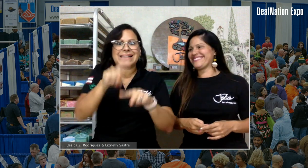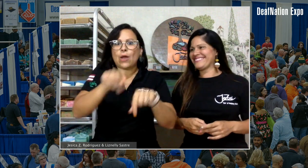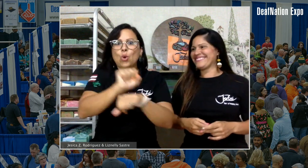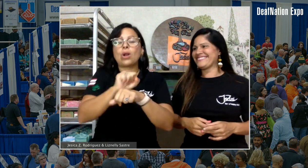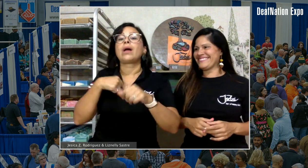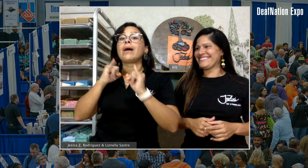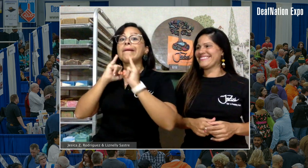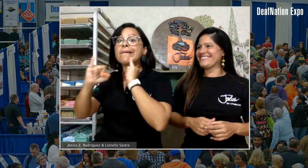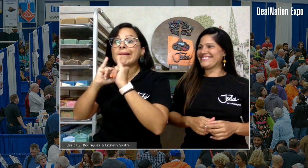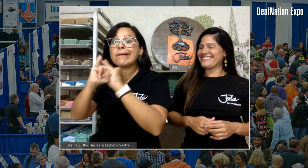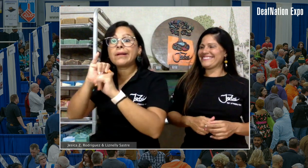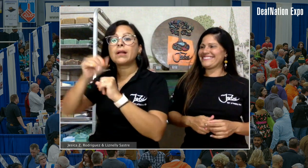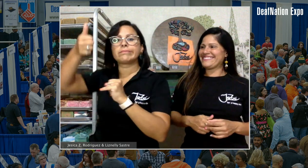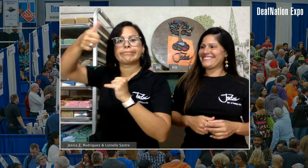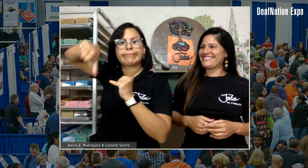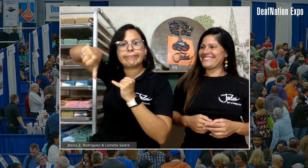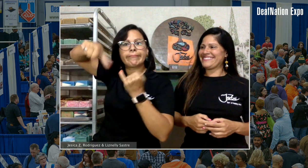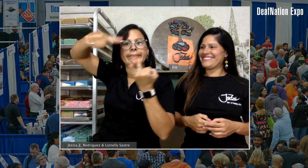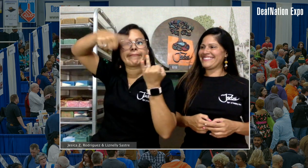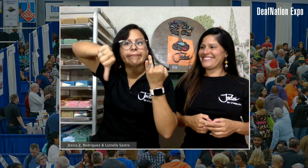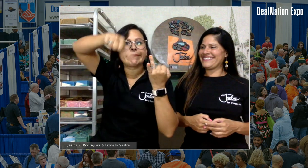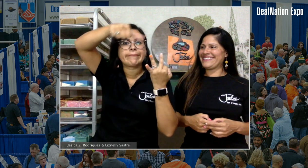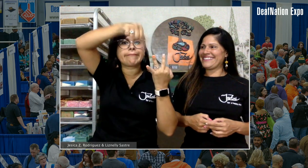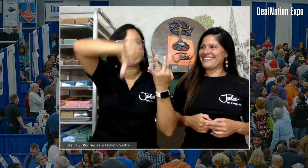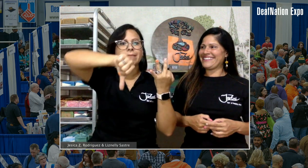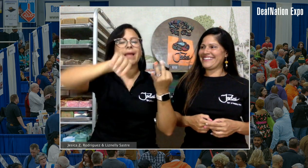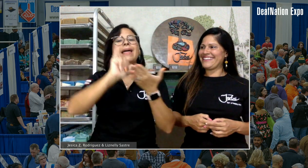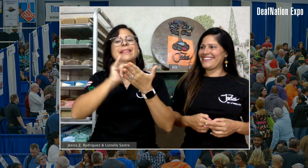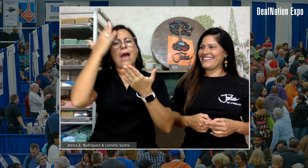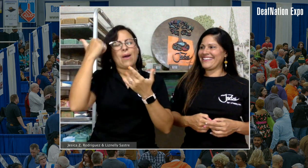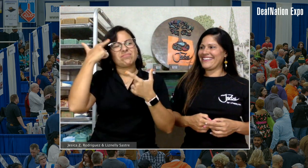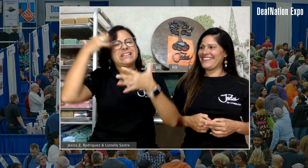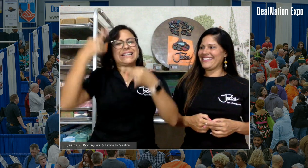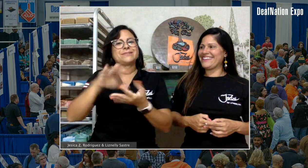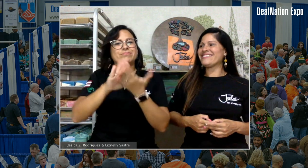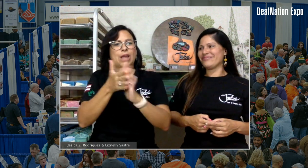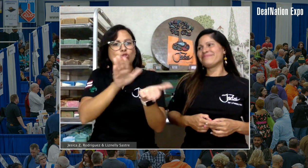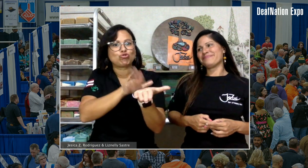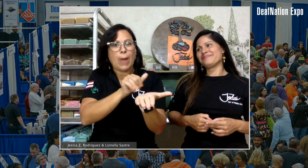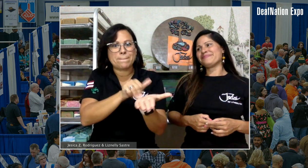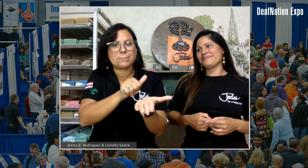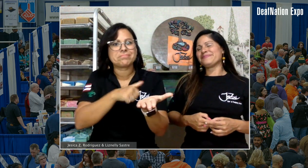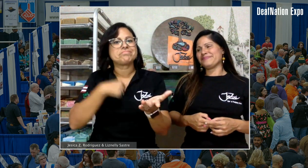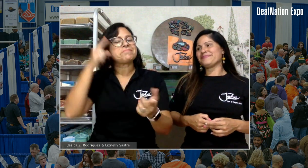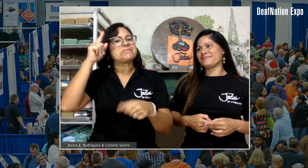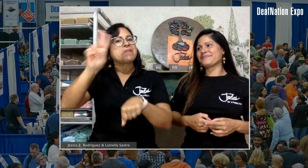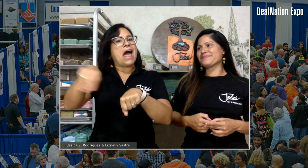I couldn’t work. I interviewed for jobs but was declined. That’s why I decided to have this soap business,